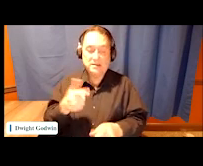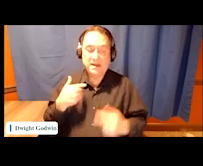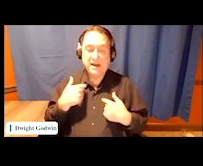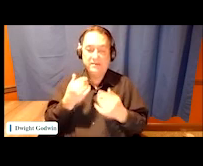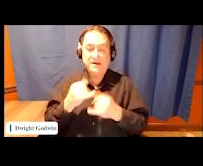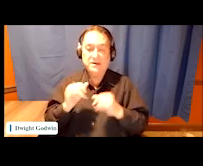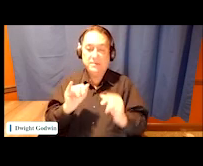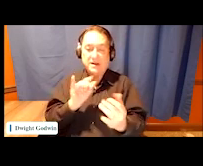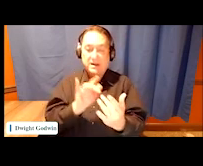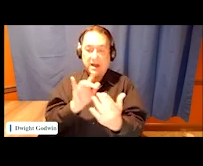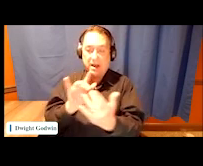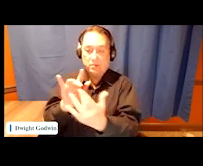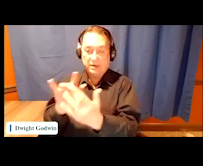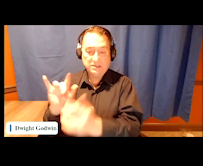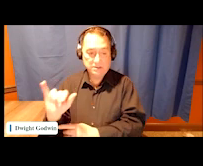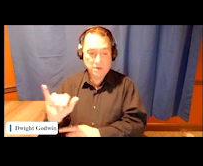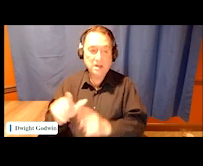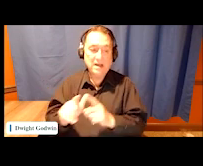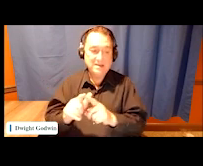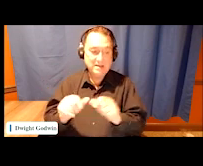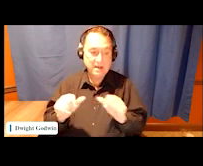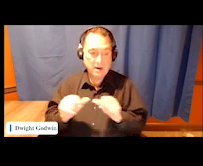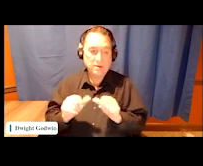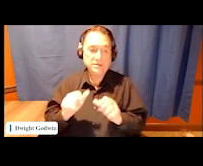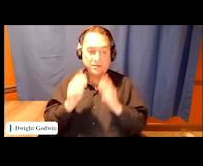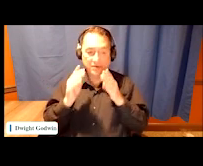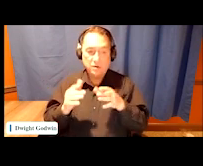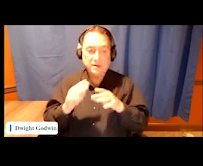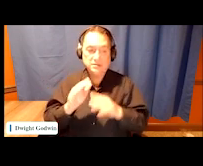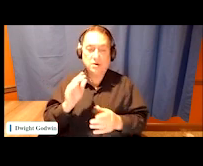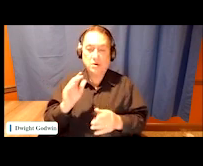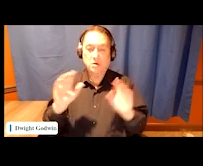And then their areas of focus are crisis deescalation and connection to services including basic needs,